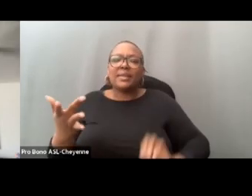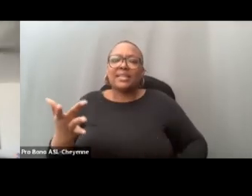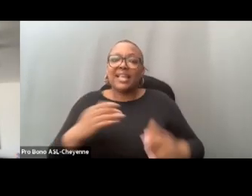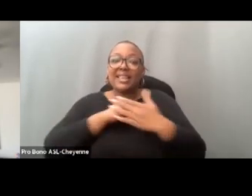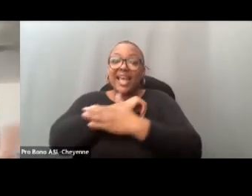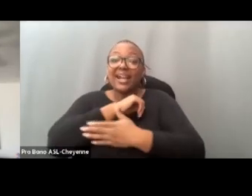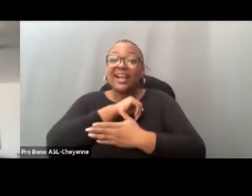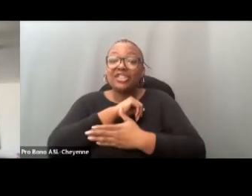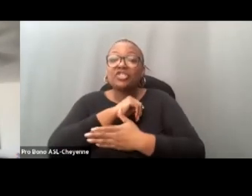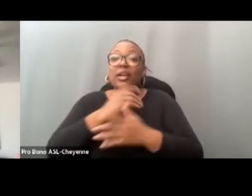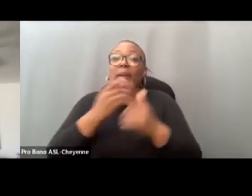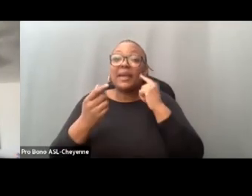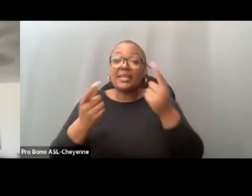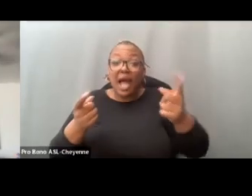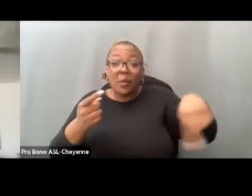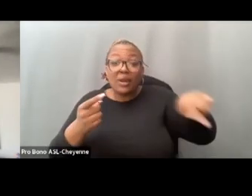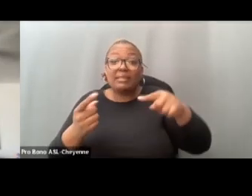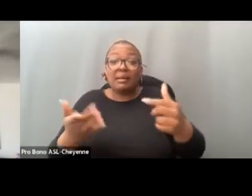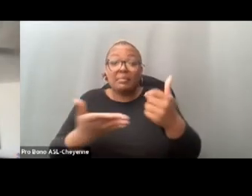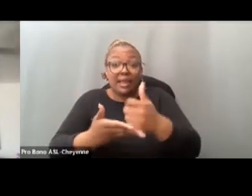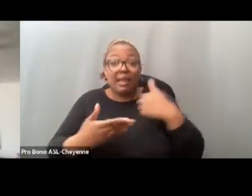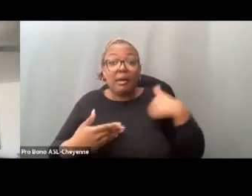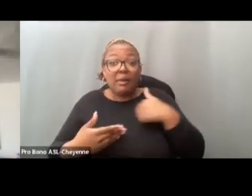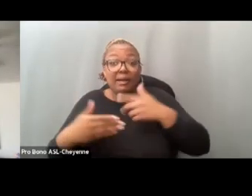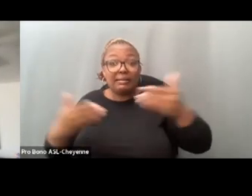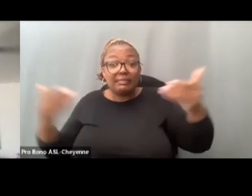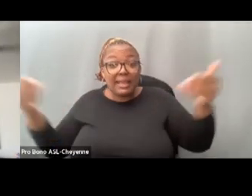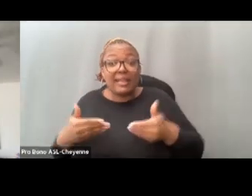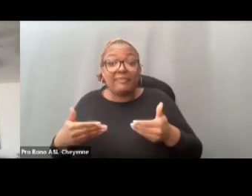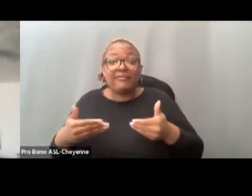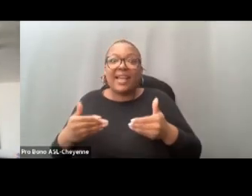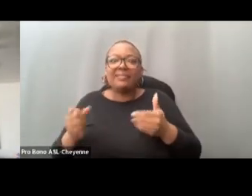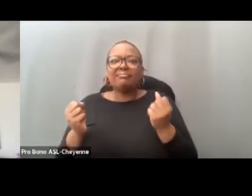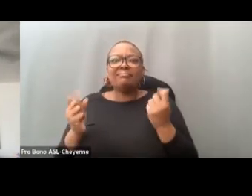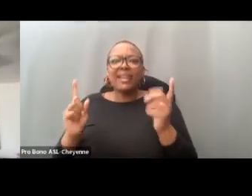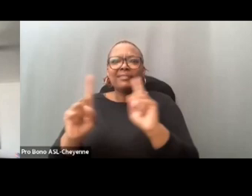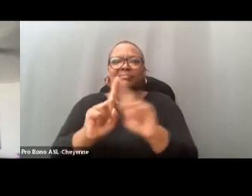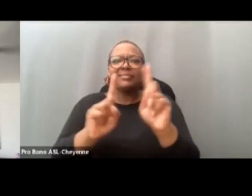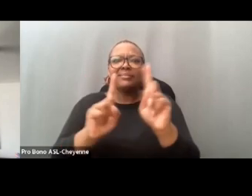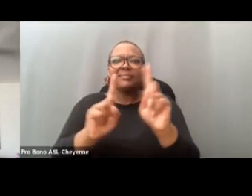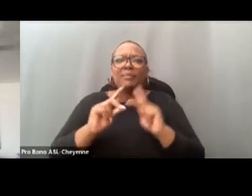because I wanted them to help us invite the diaspora from that country.